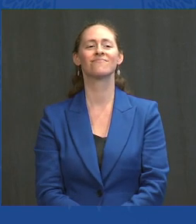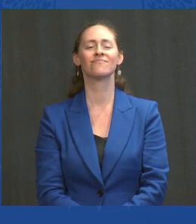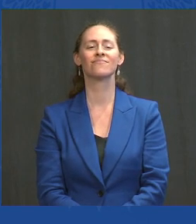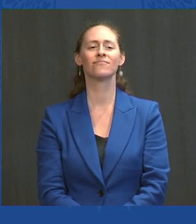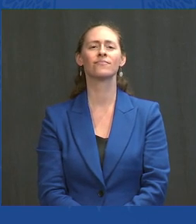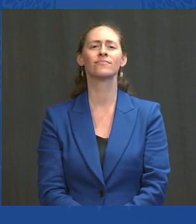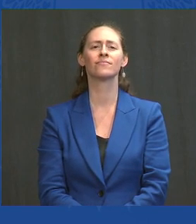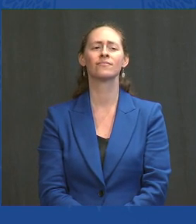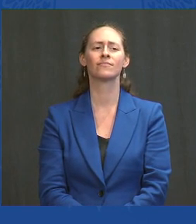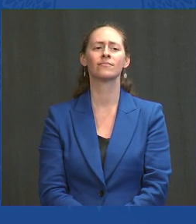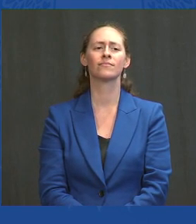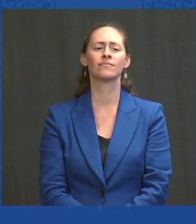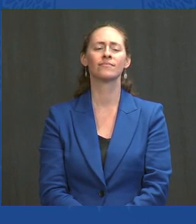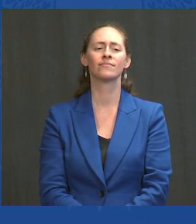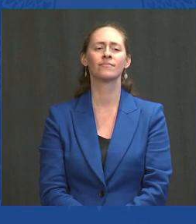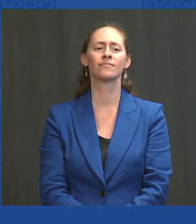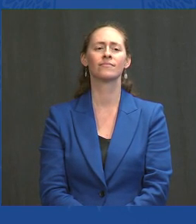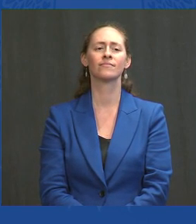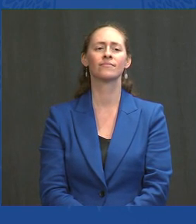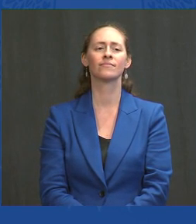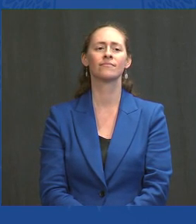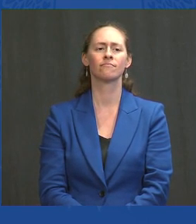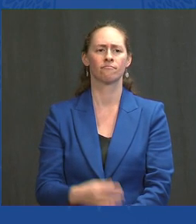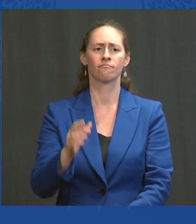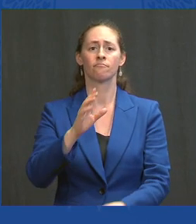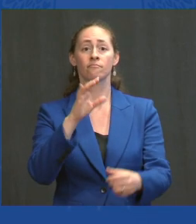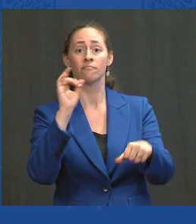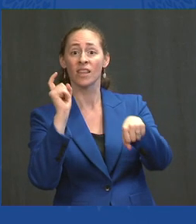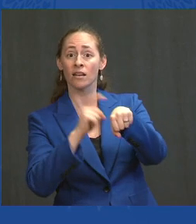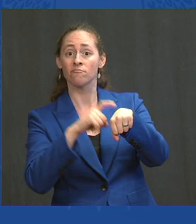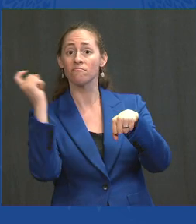that I will bear arms on behalf of the United States